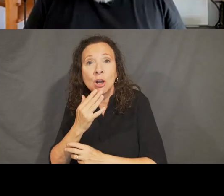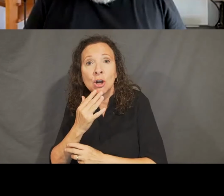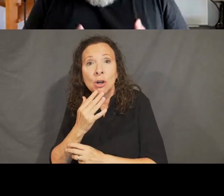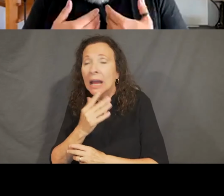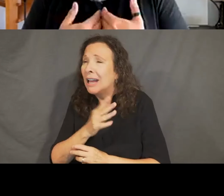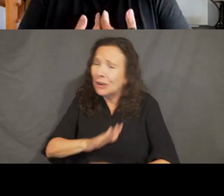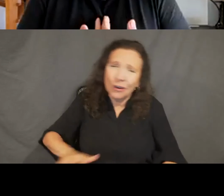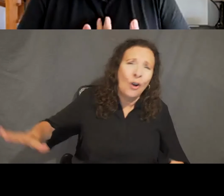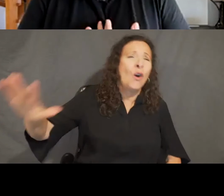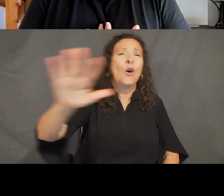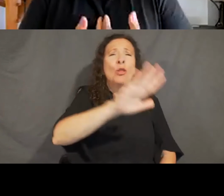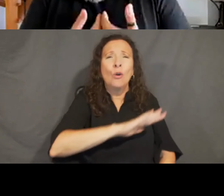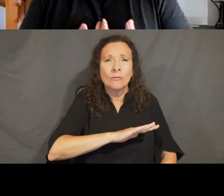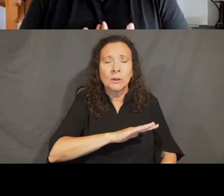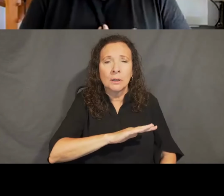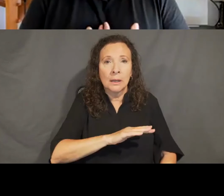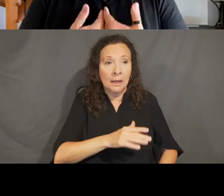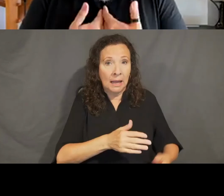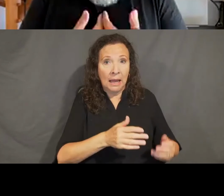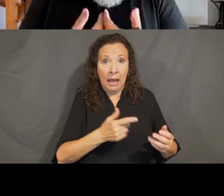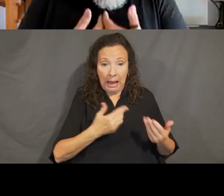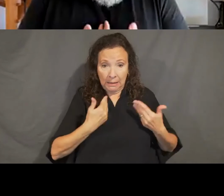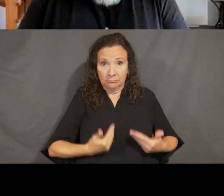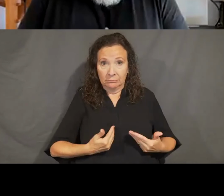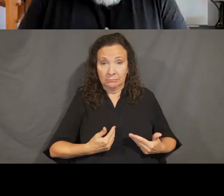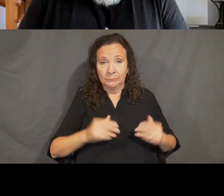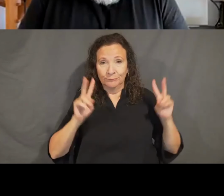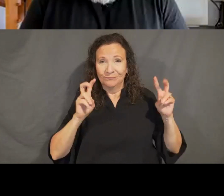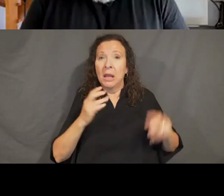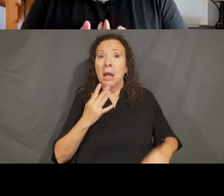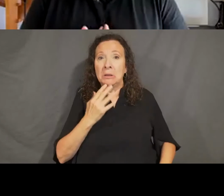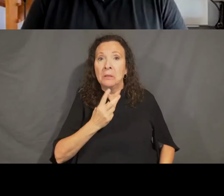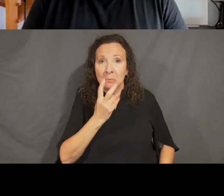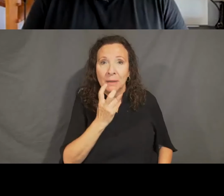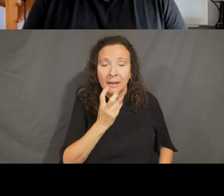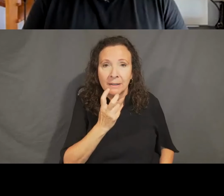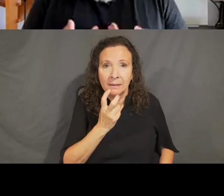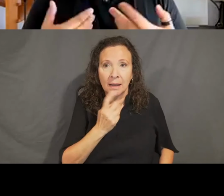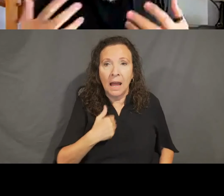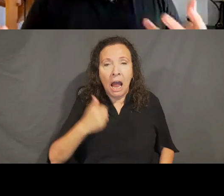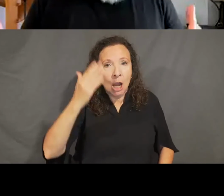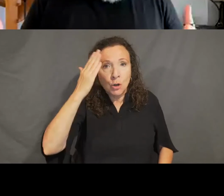As someone who is color-blind, I know in my very core every single day, I look at information